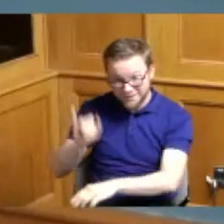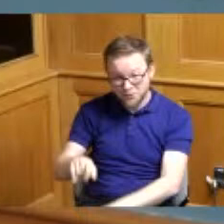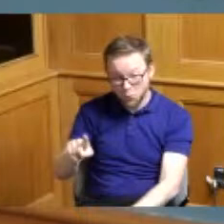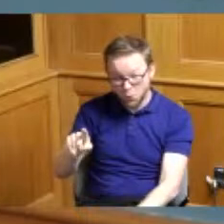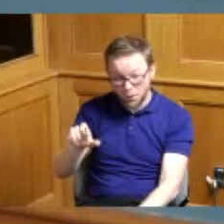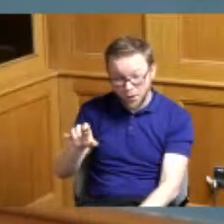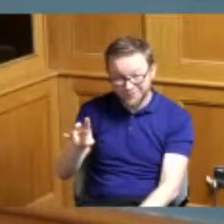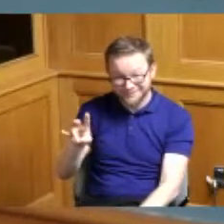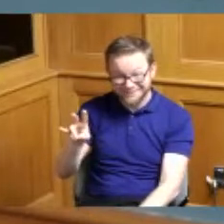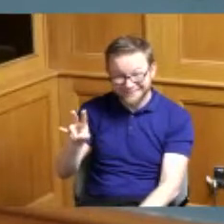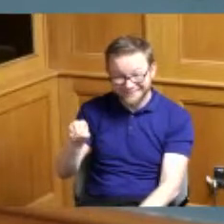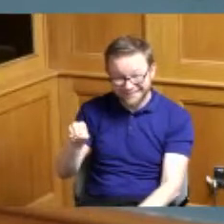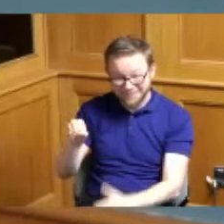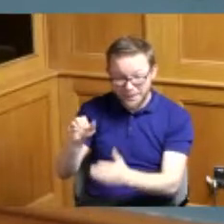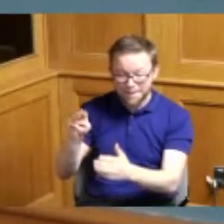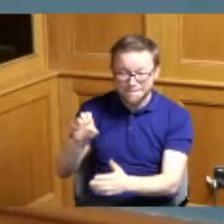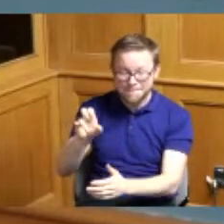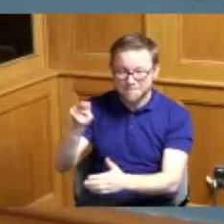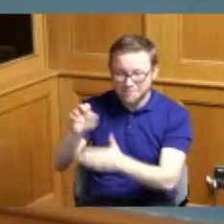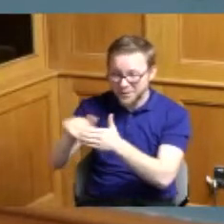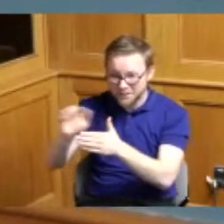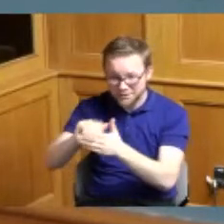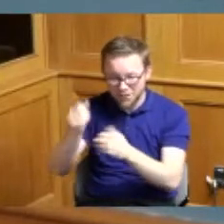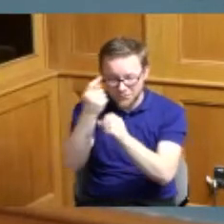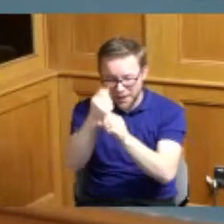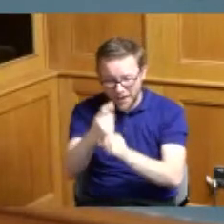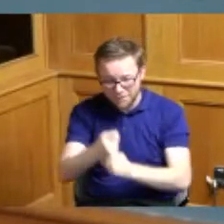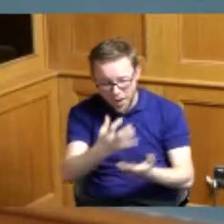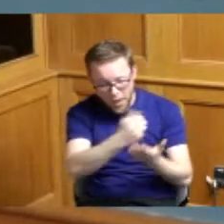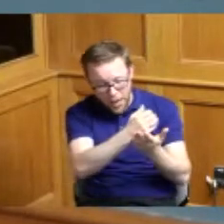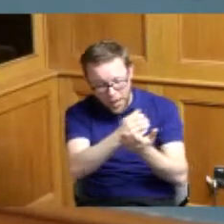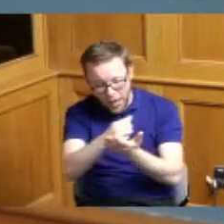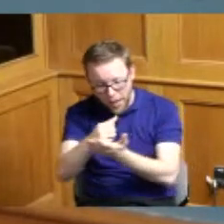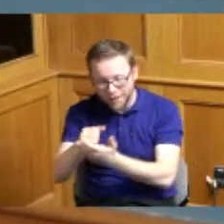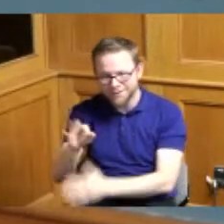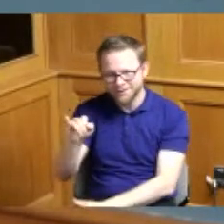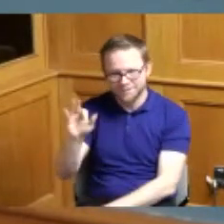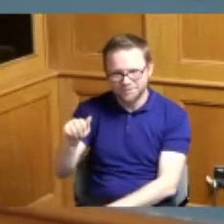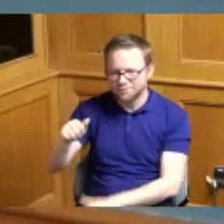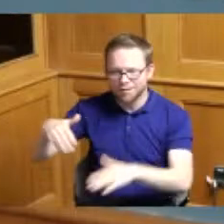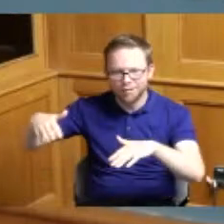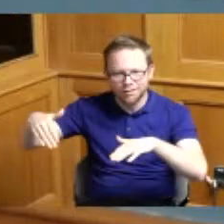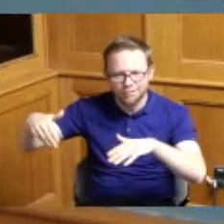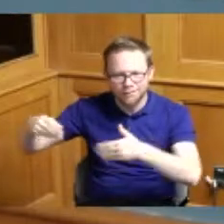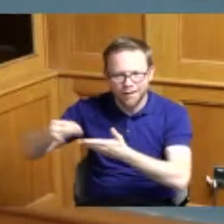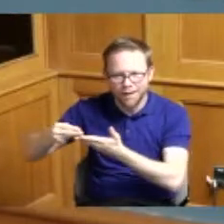FIFA's gone it'll still be bringing us money so I think that needs to be in there uh Madam